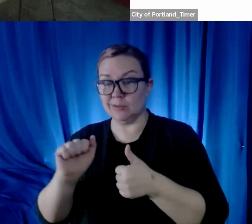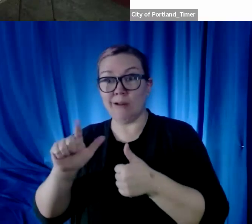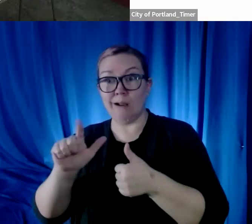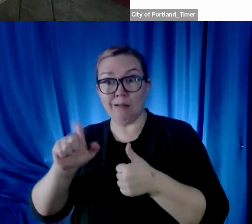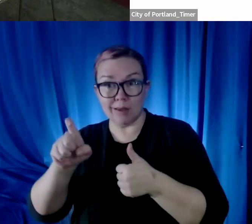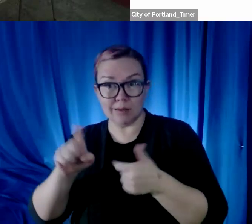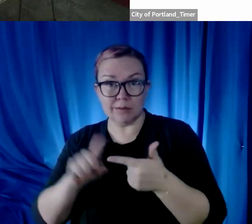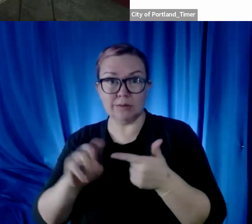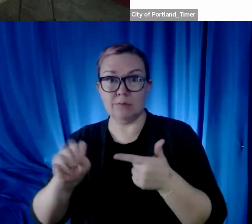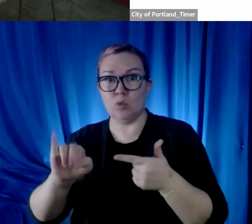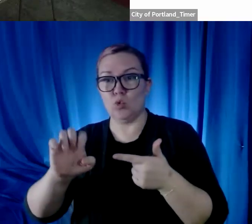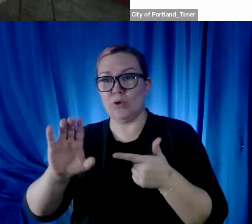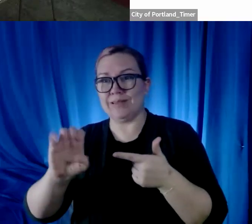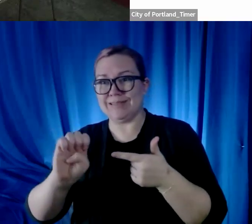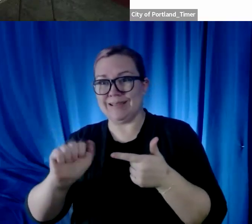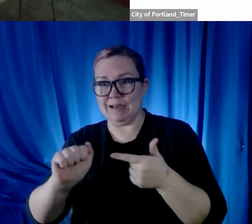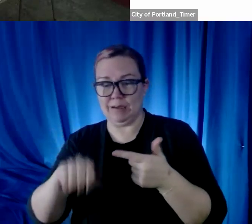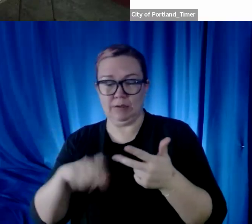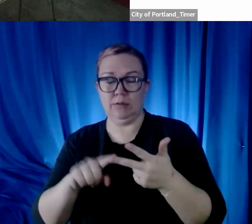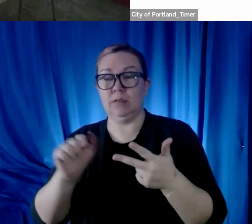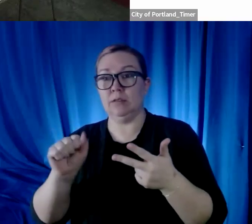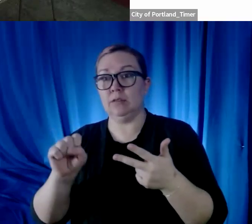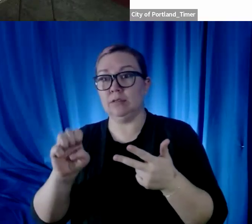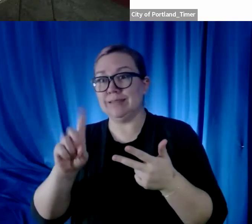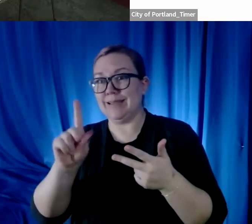Marisa Wolf. Sandy Polishall?